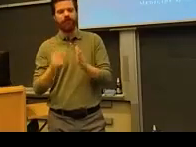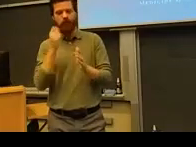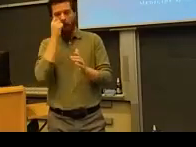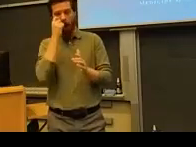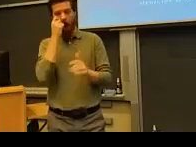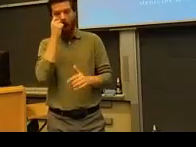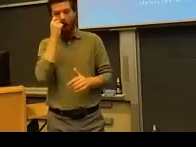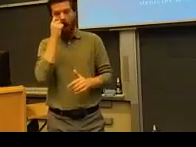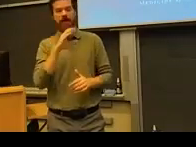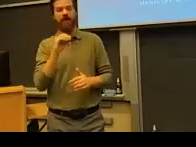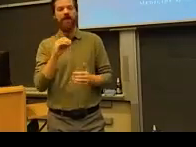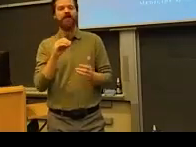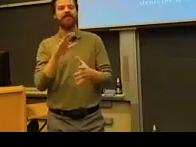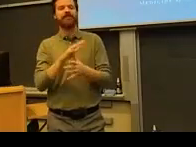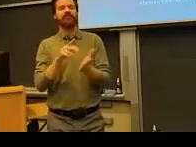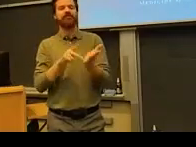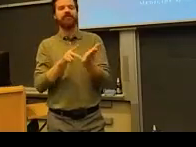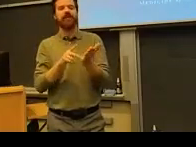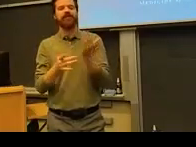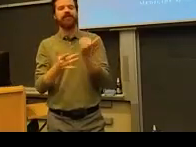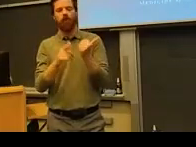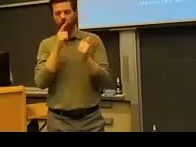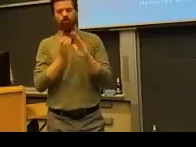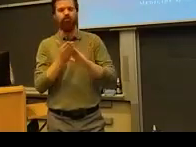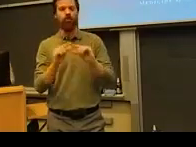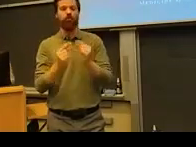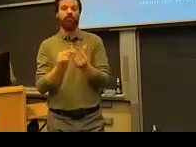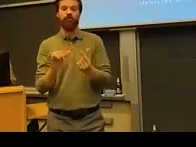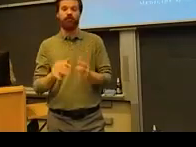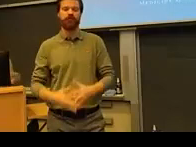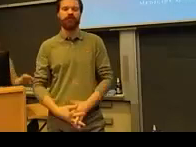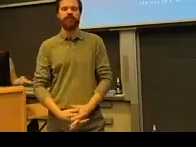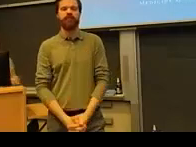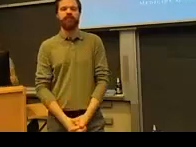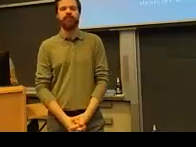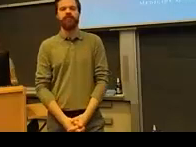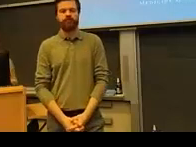psych tech who's designated to run these groups as well um and while we have been developing like